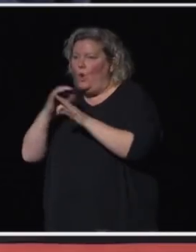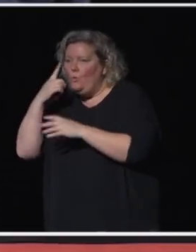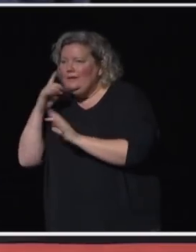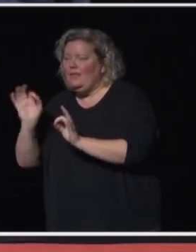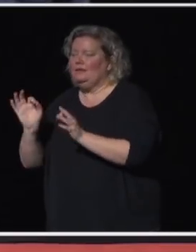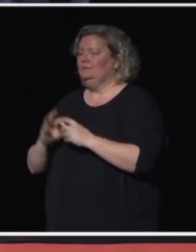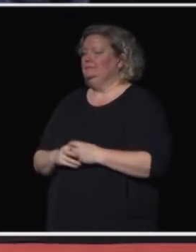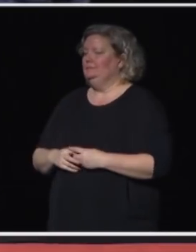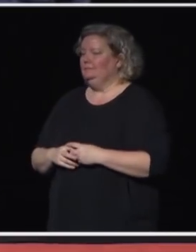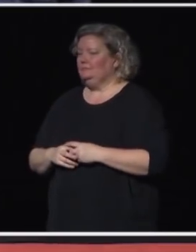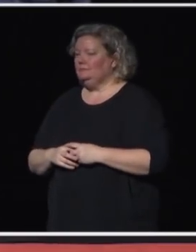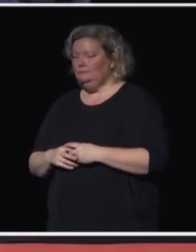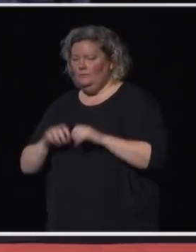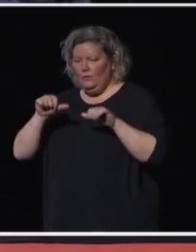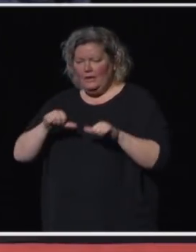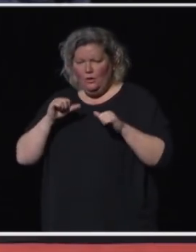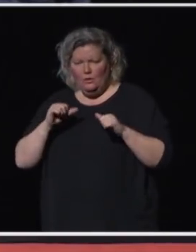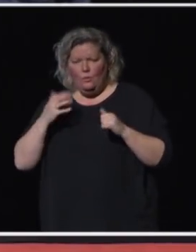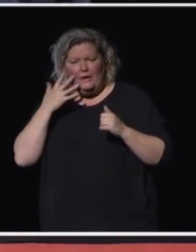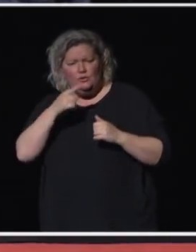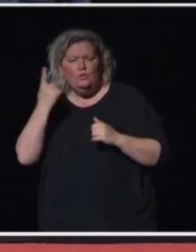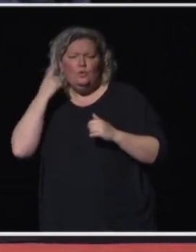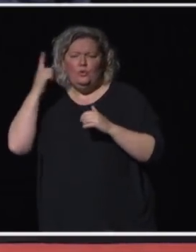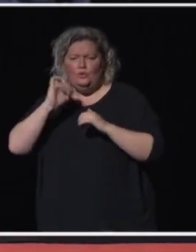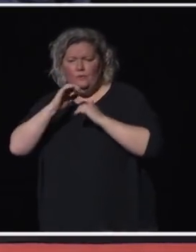And where were you when you heard the news that your friend had been shot?